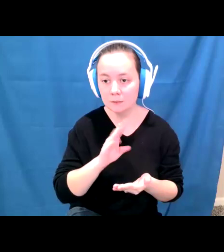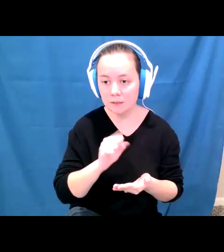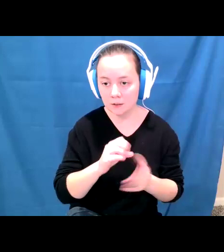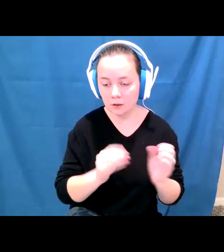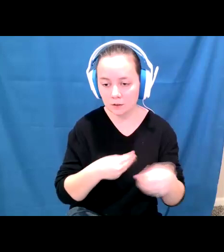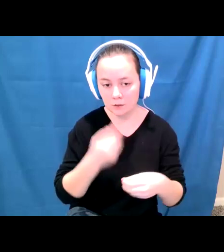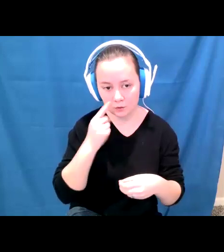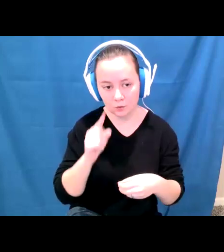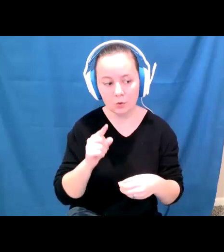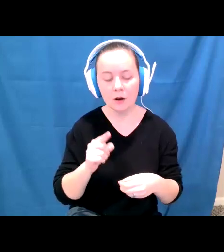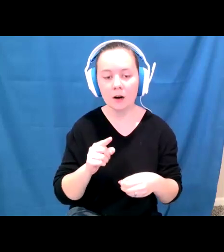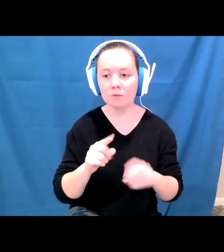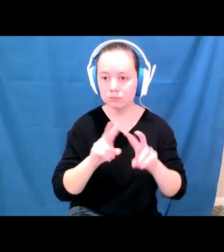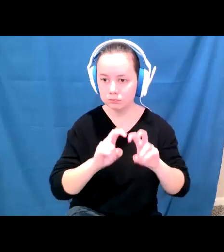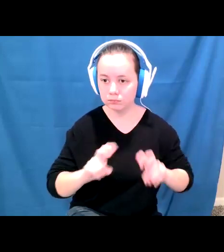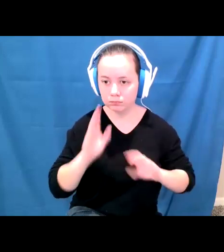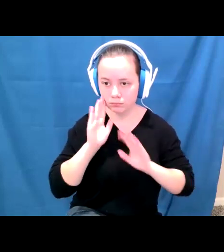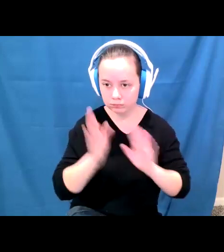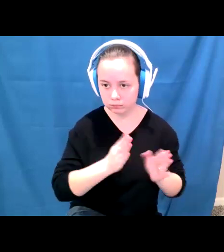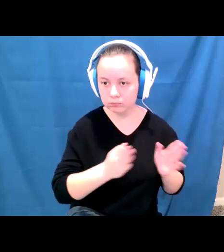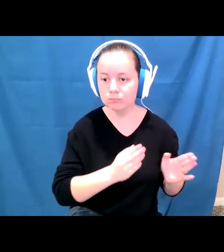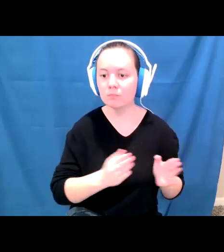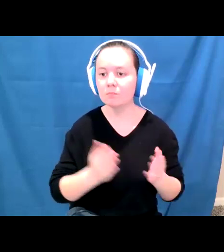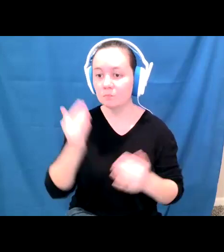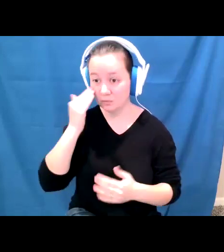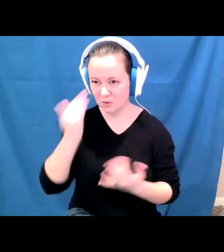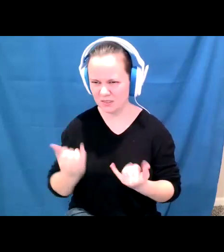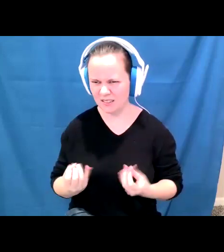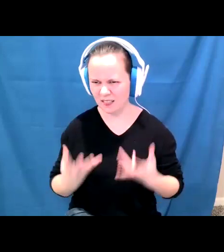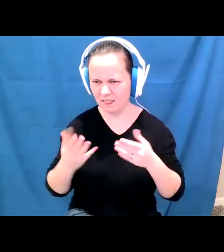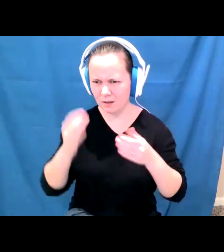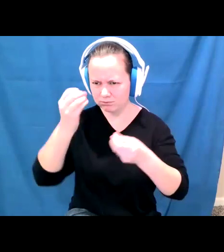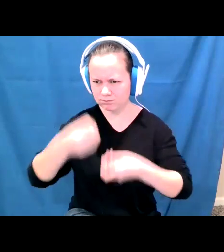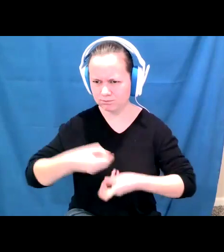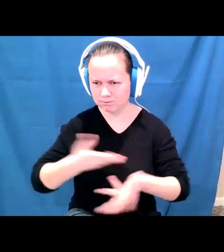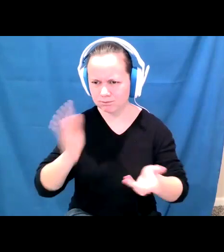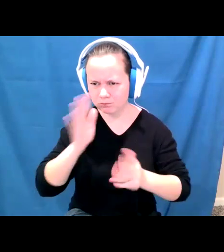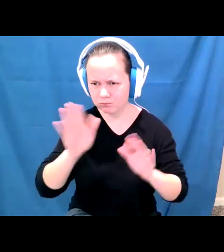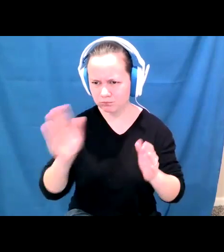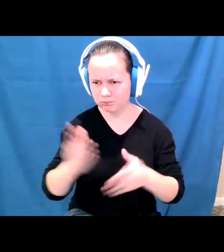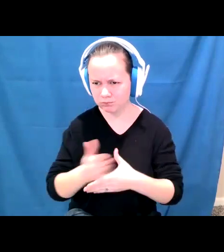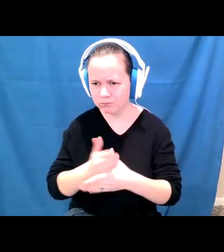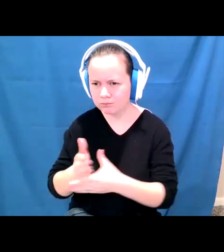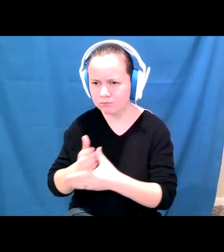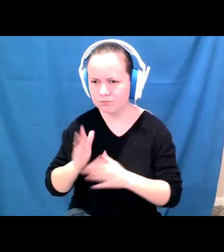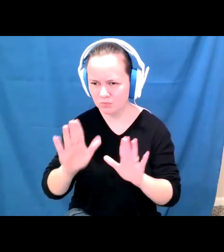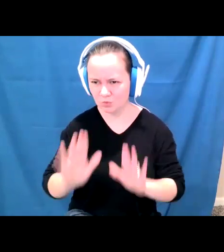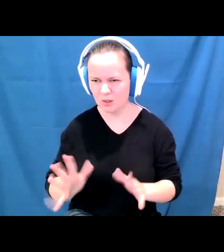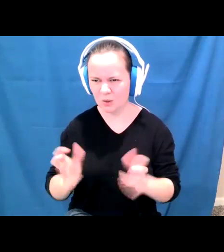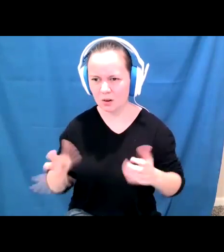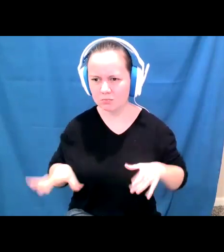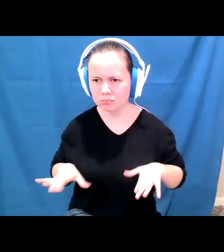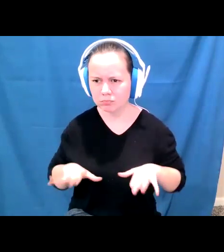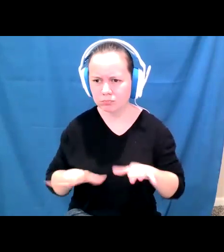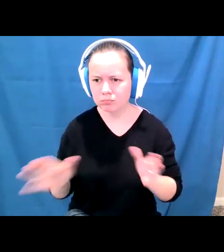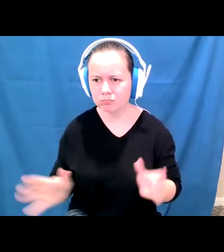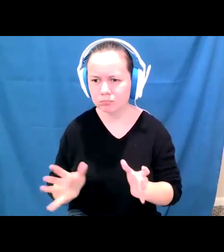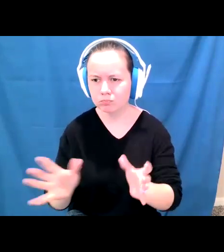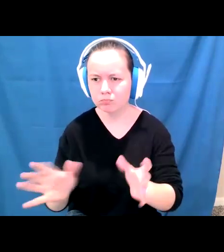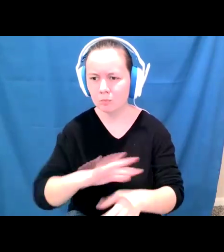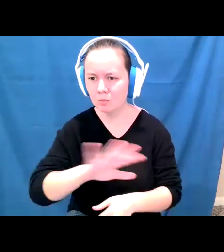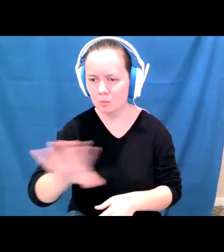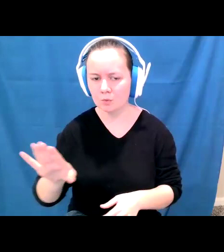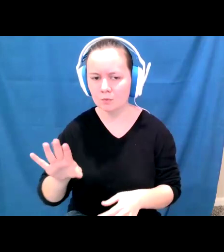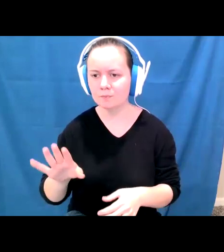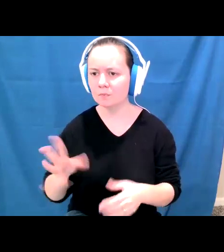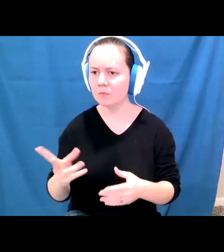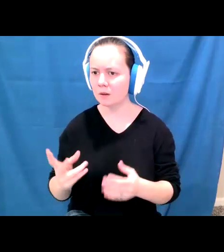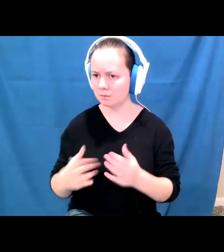I know there's a lot of great information that will be shared today, and I really want to encourage each of you to please consider applying for the opportunities you'll hear about.